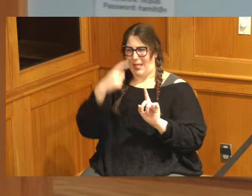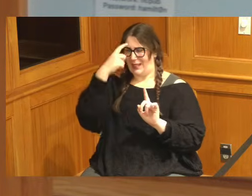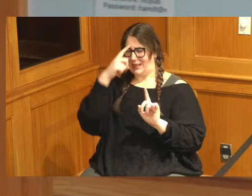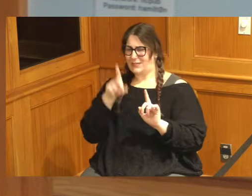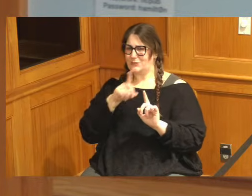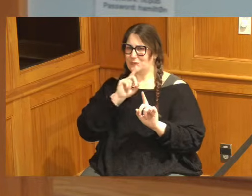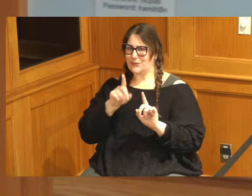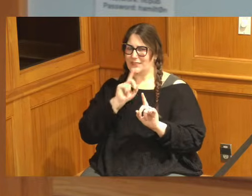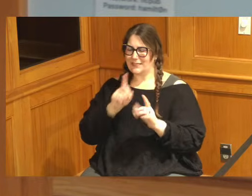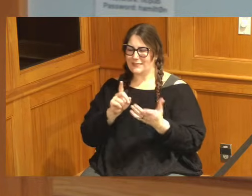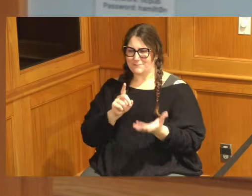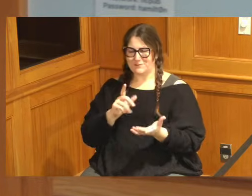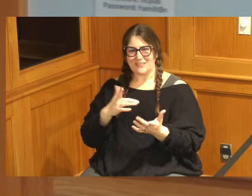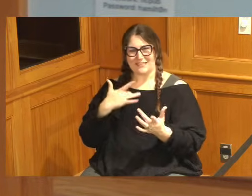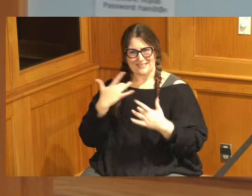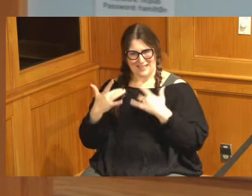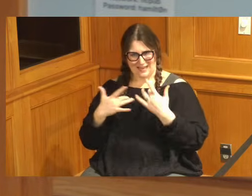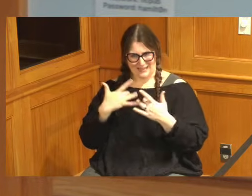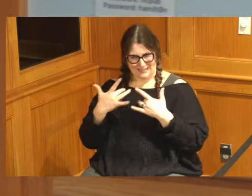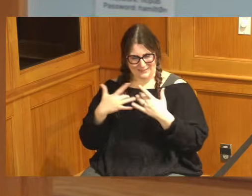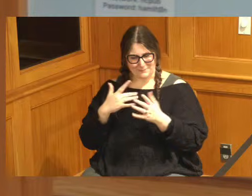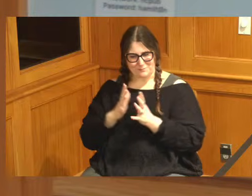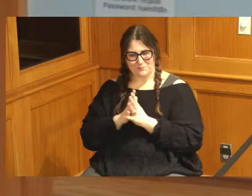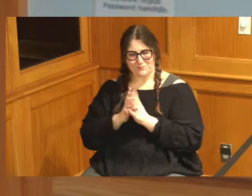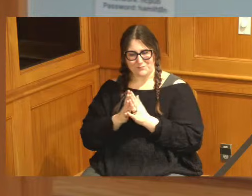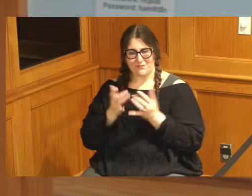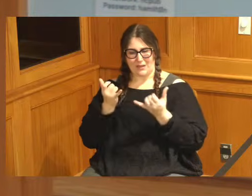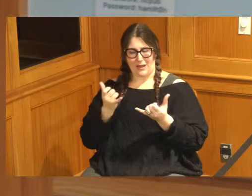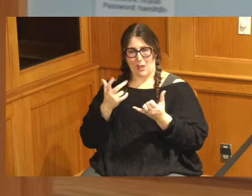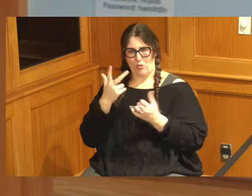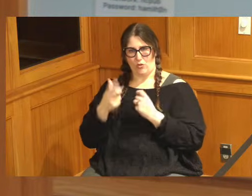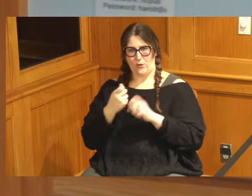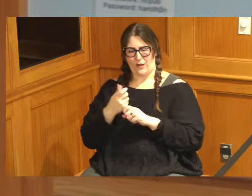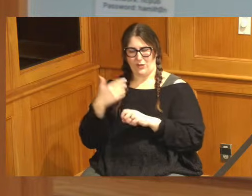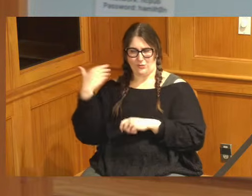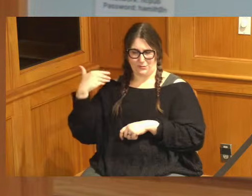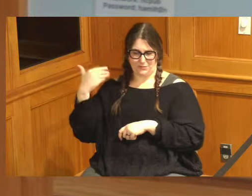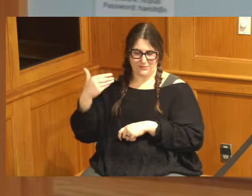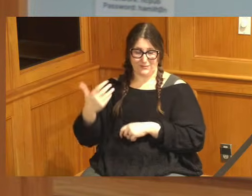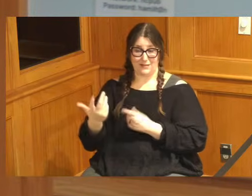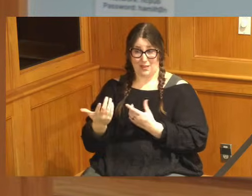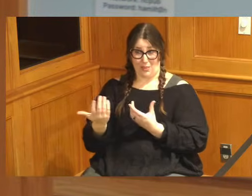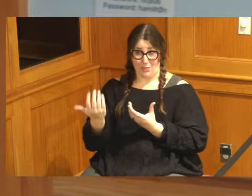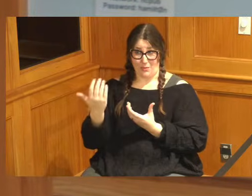the other really exciting thing is that now three years in almost three years into this partnership,